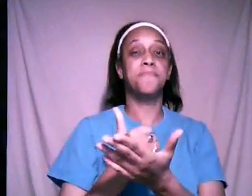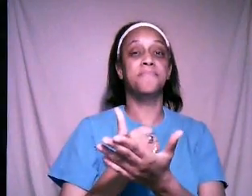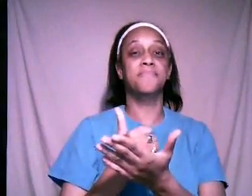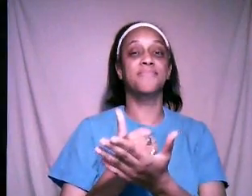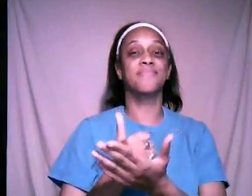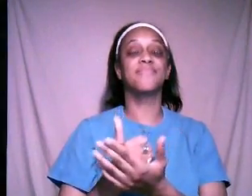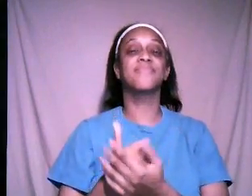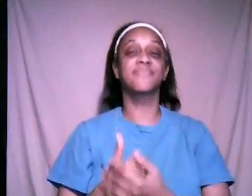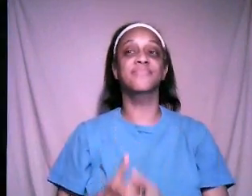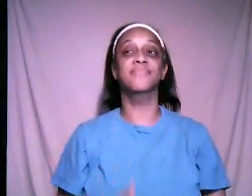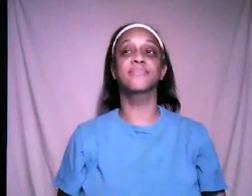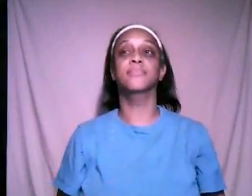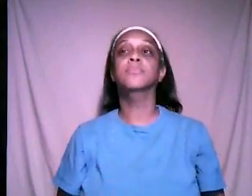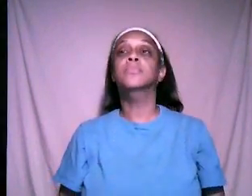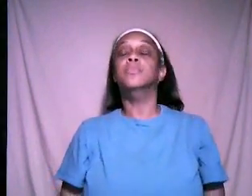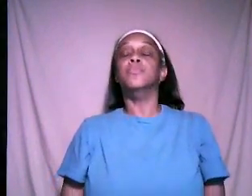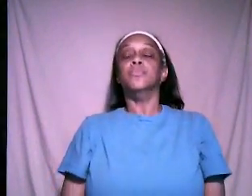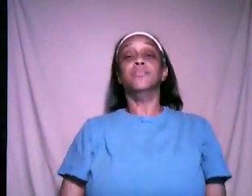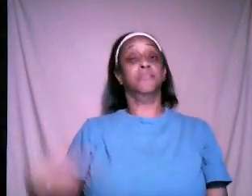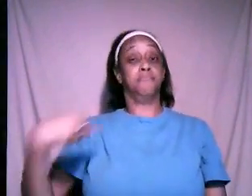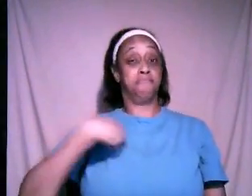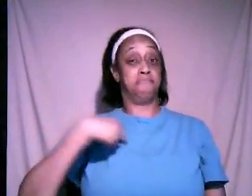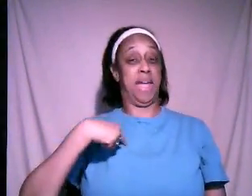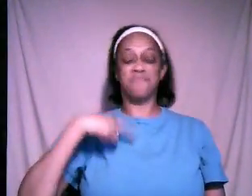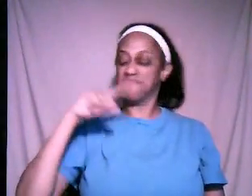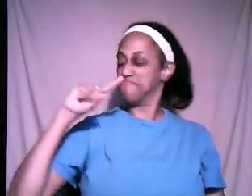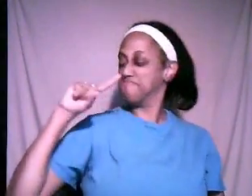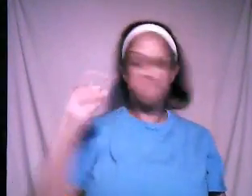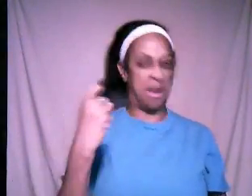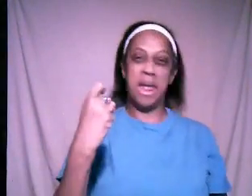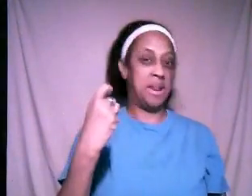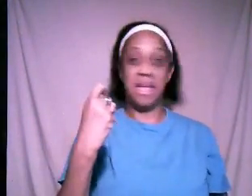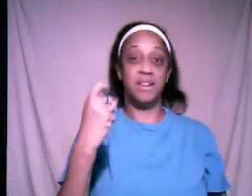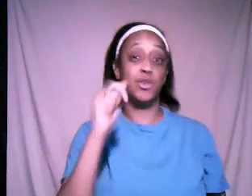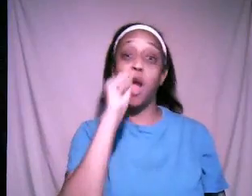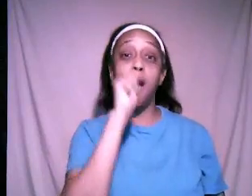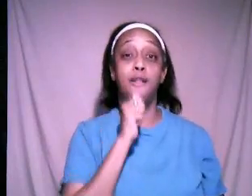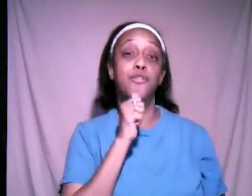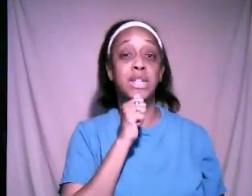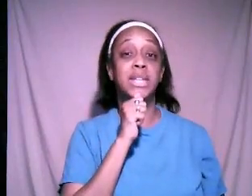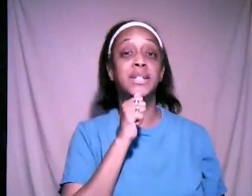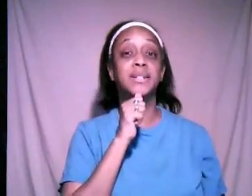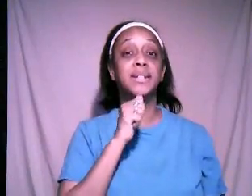I cannot tolerate with